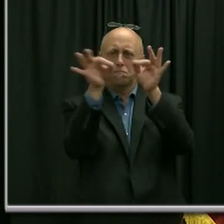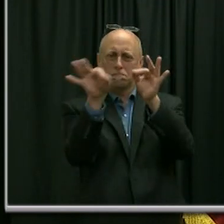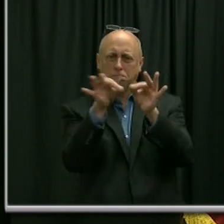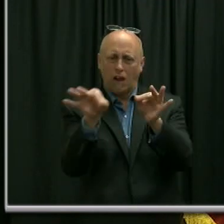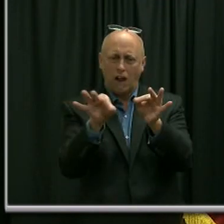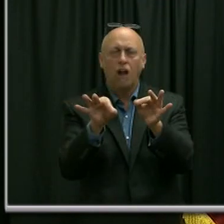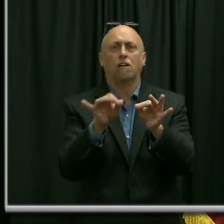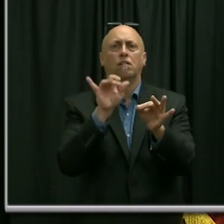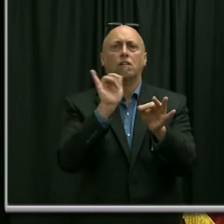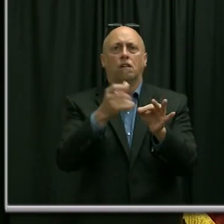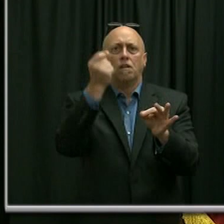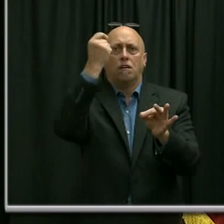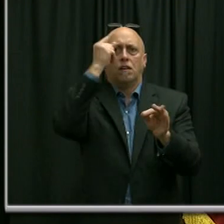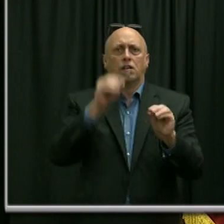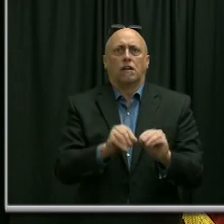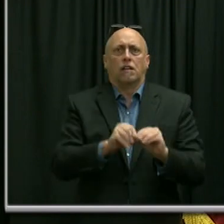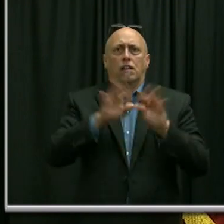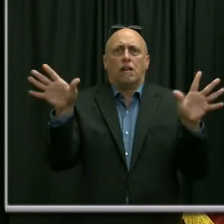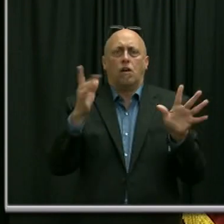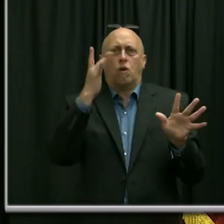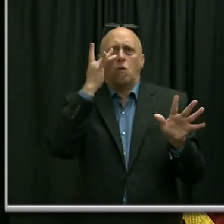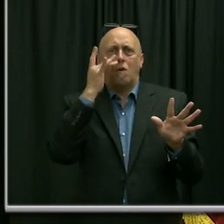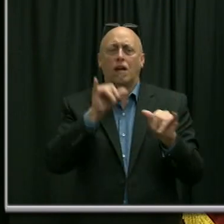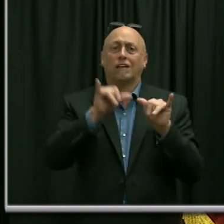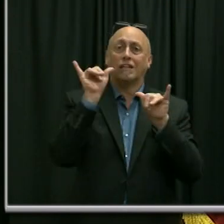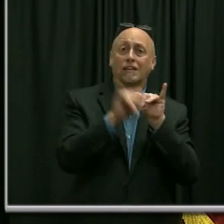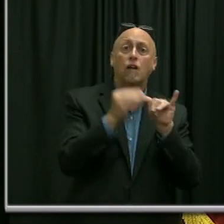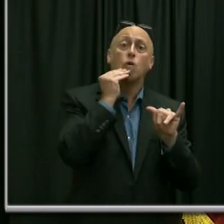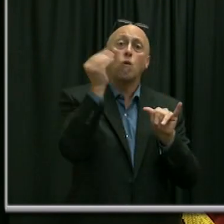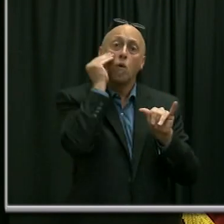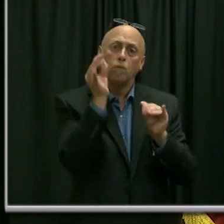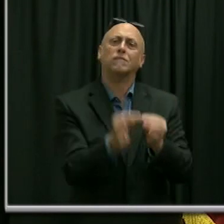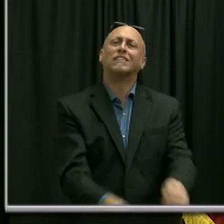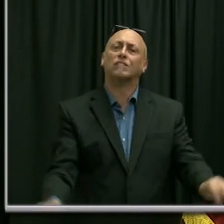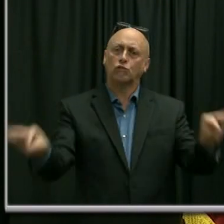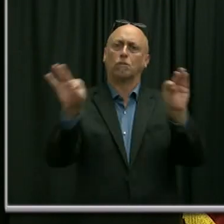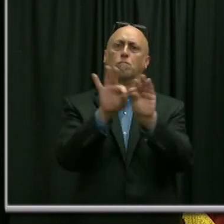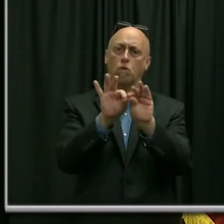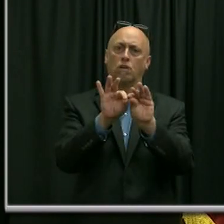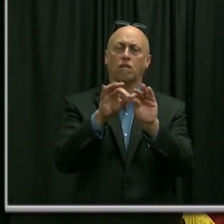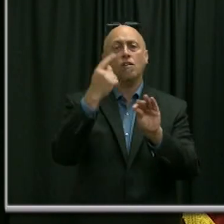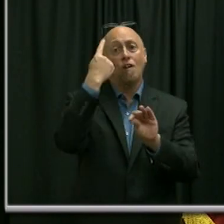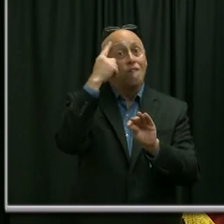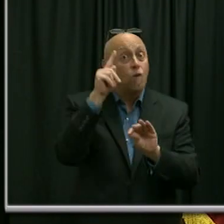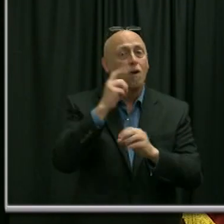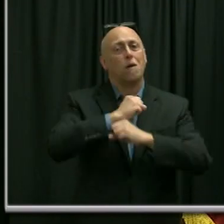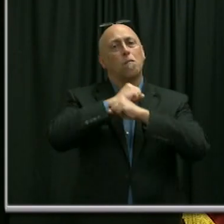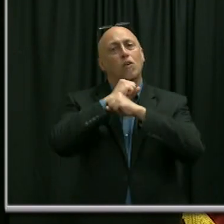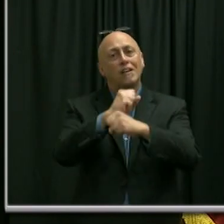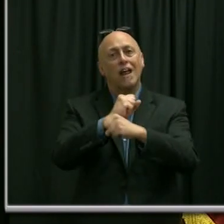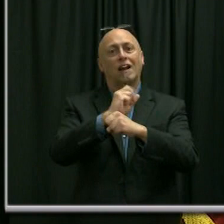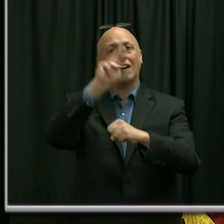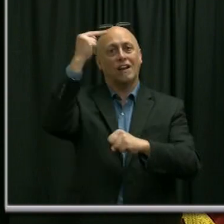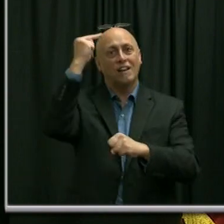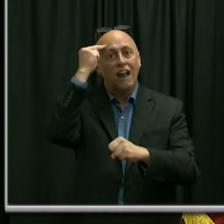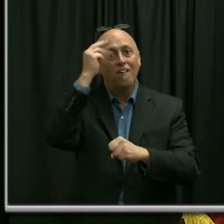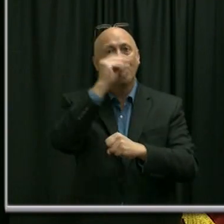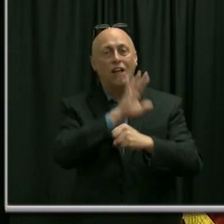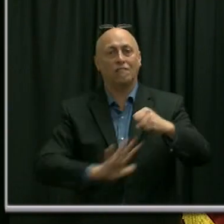WHY THIS SAFER AT HOME ORDER. AND OTHER ACTIONS. ARE SIMPLY IN THE BEST INTERESTS OF THE